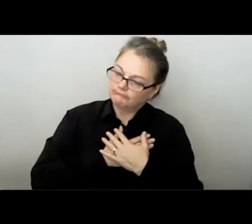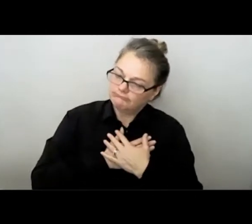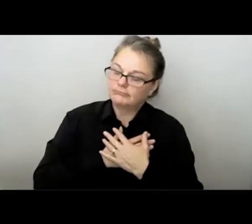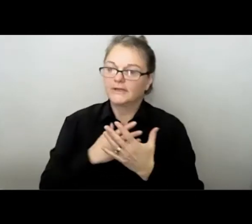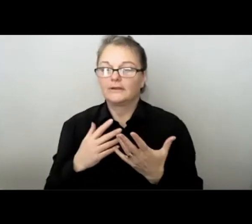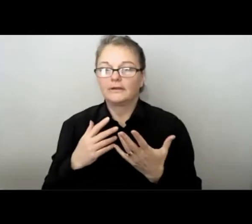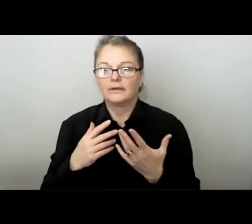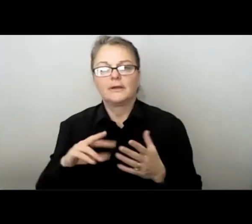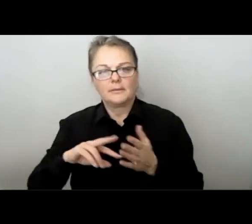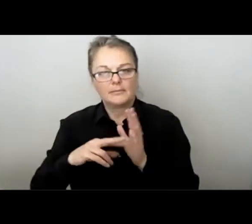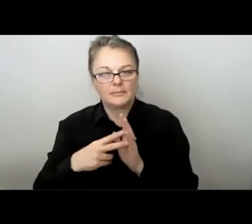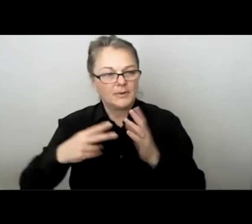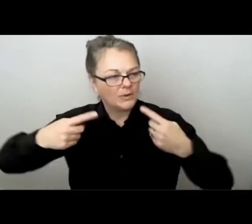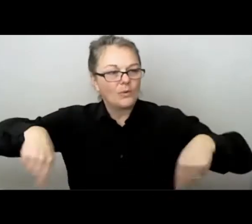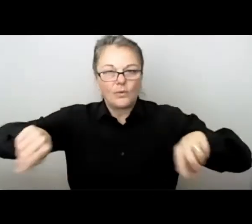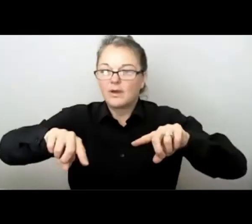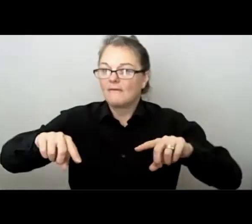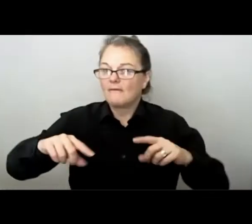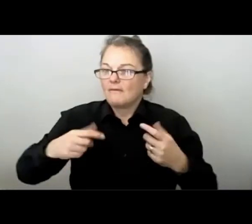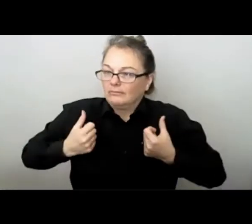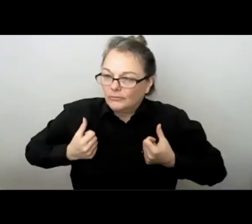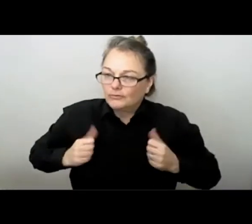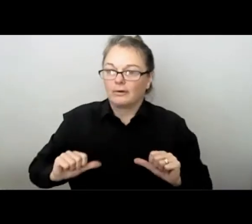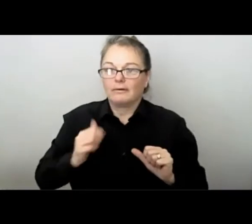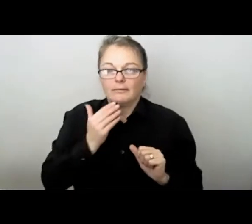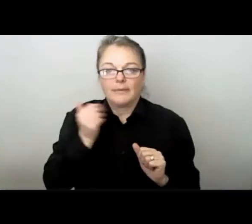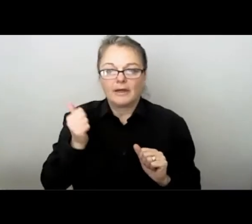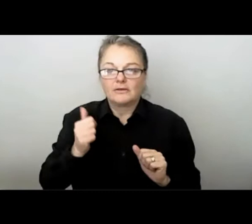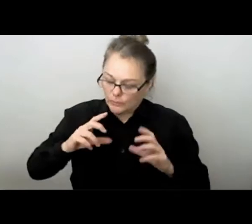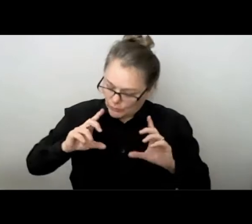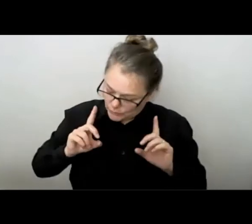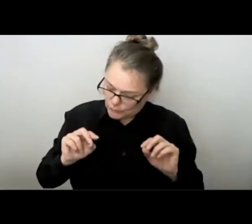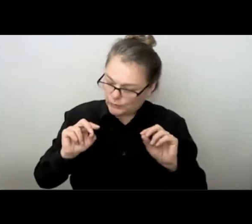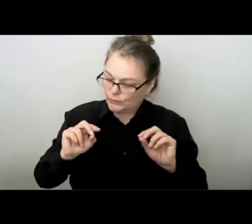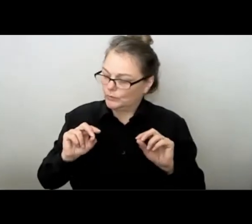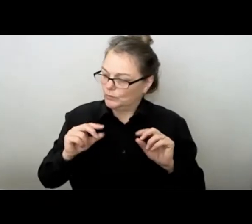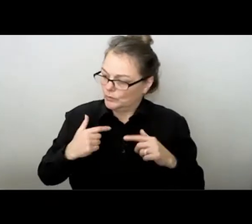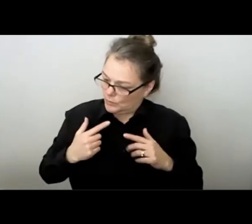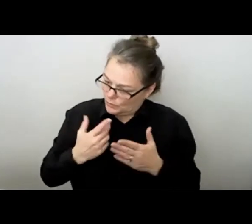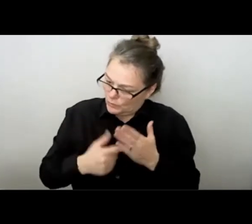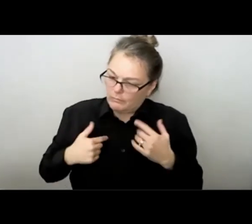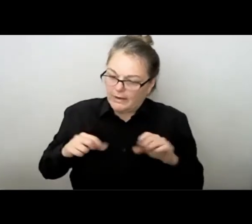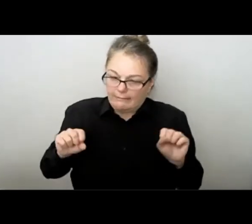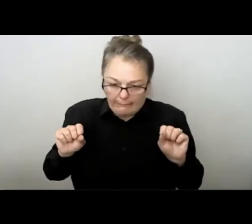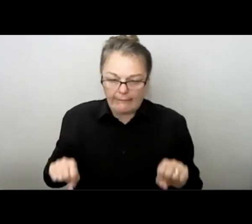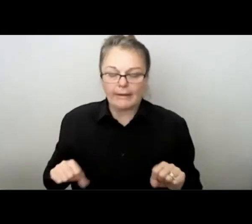IN WHICH WE KNOW THAT WE ARE ALL DOING OUR PART IN THE BEST WAY WE CAN.